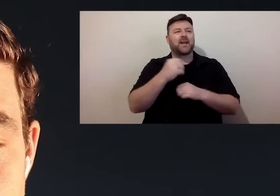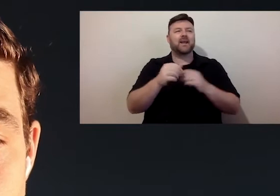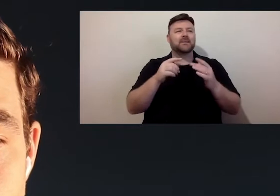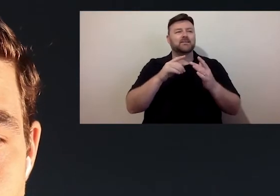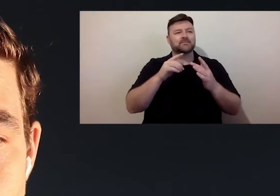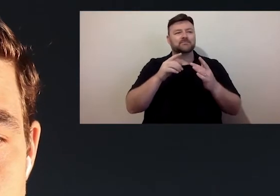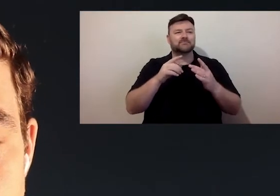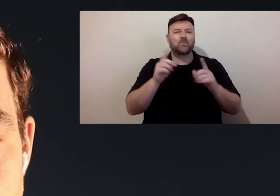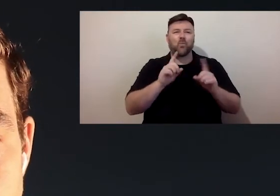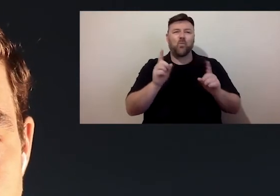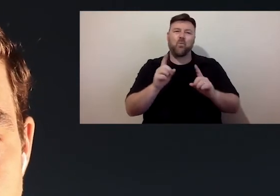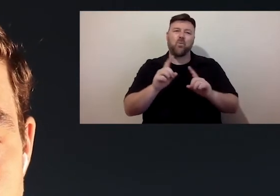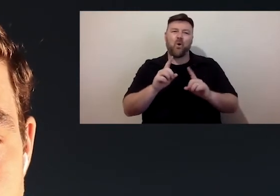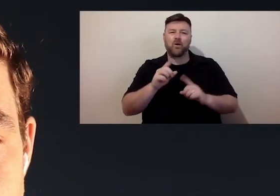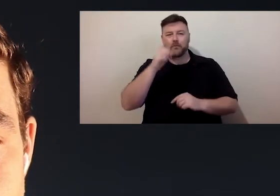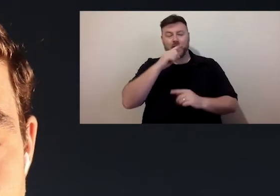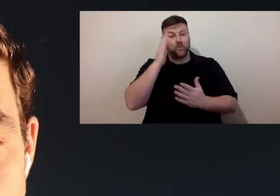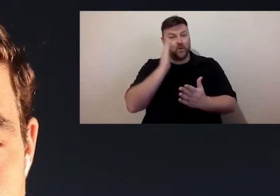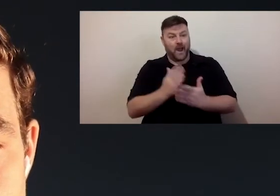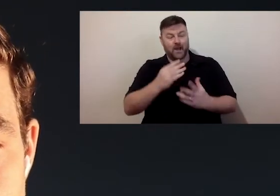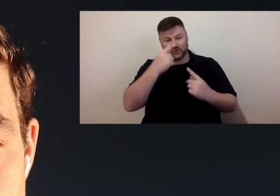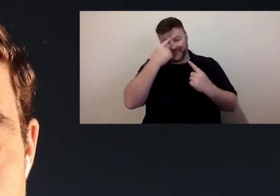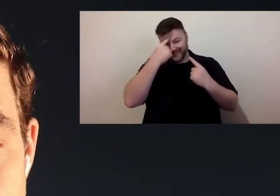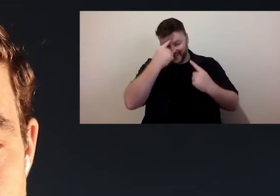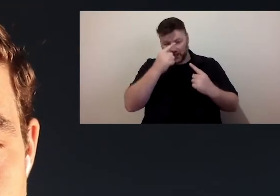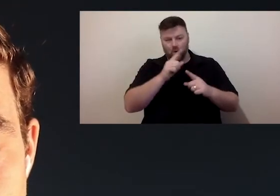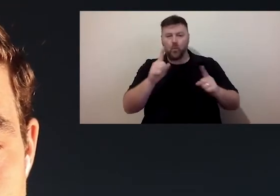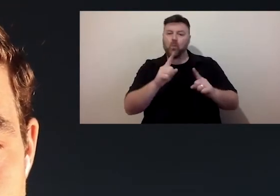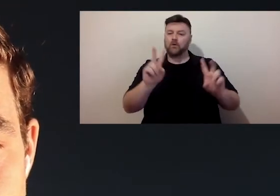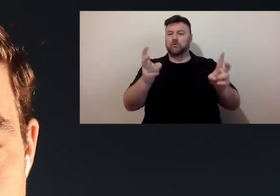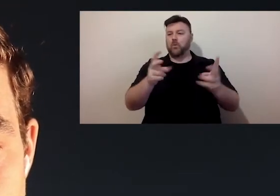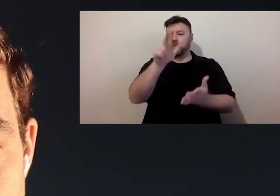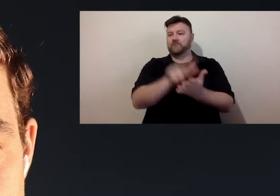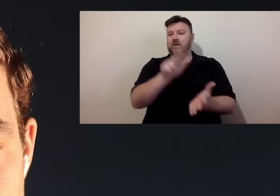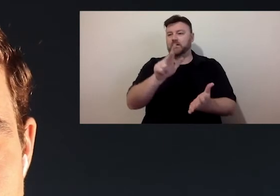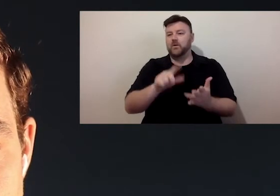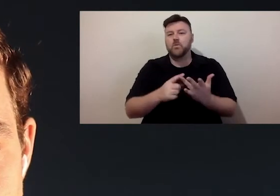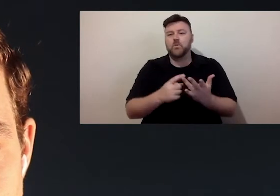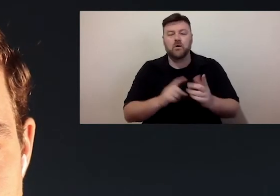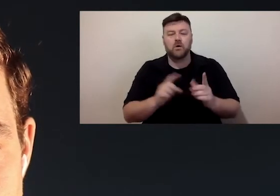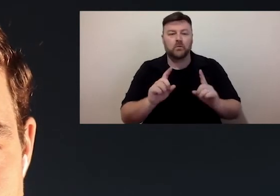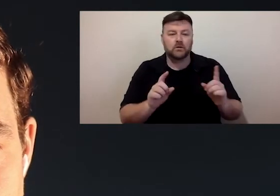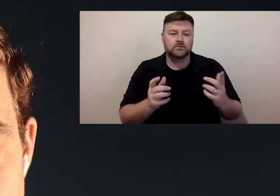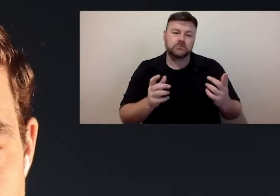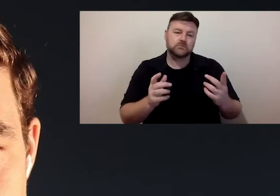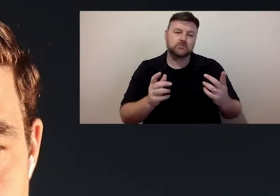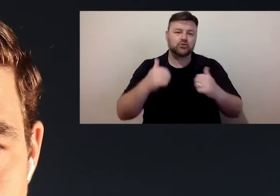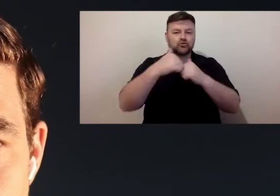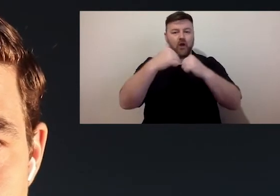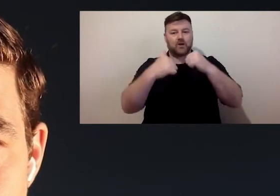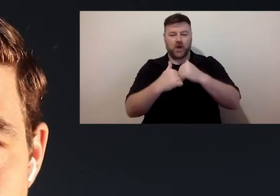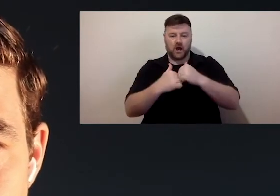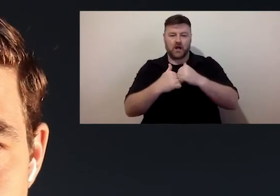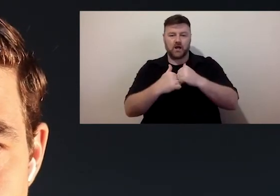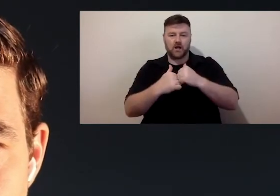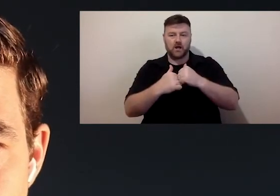of what gets validated and by the kind of structures that then exclude